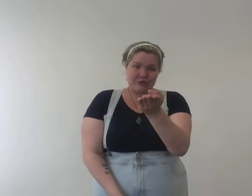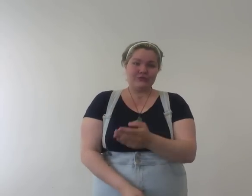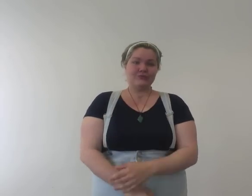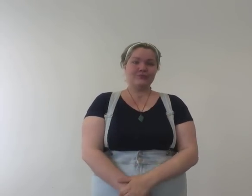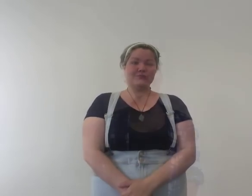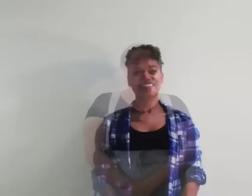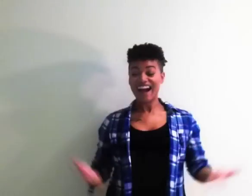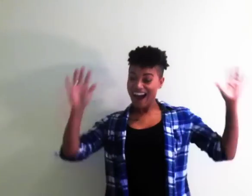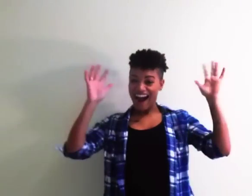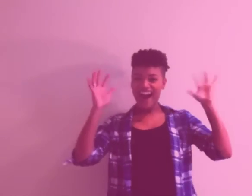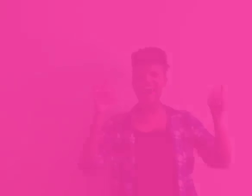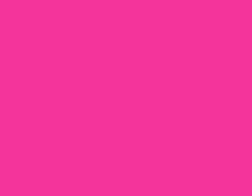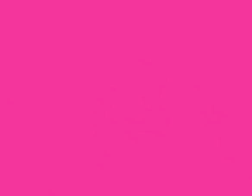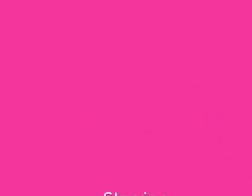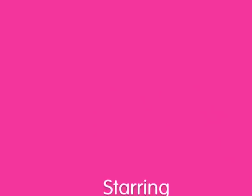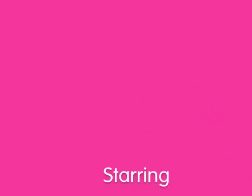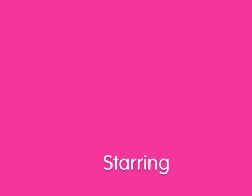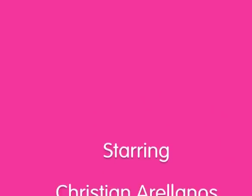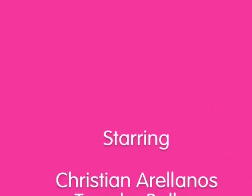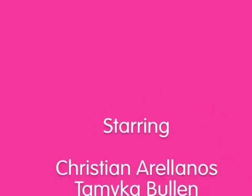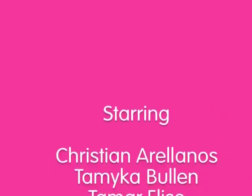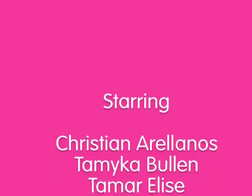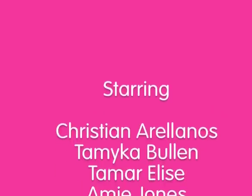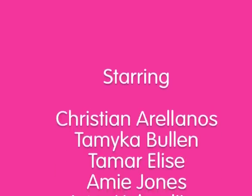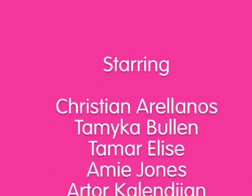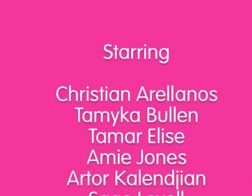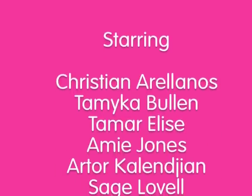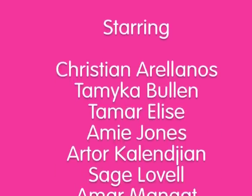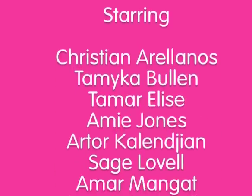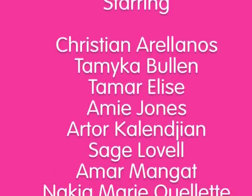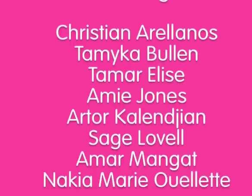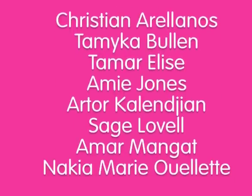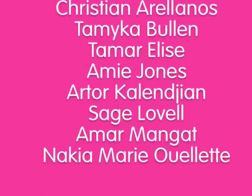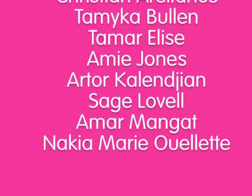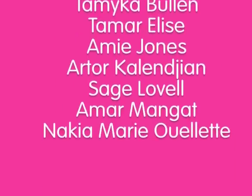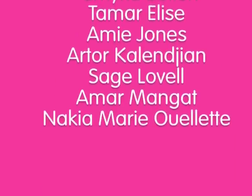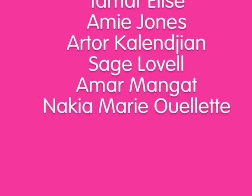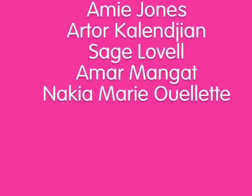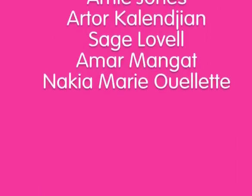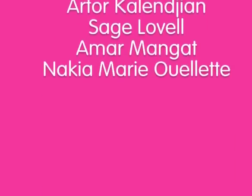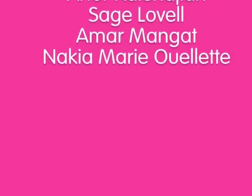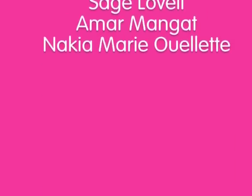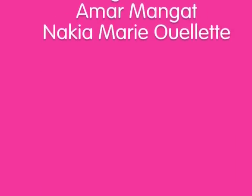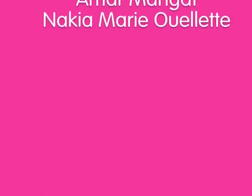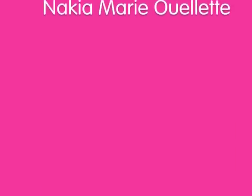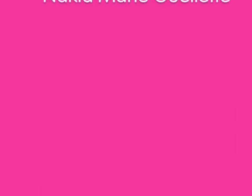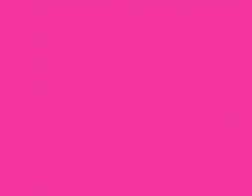CHEERS CHRISTIAN ARELLANOS, TAMYKA BULLEN, TAMAR ELISE, AMIE JONES, ARTOR KALENDJIAN, SAGE LOVELL, AMAR MANGAT, NAKIA MARIE OUELLETTE